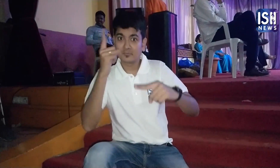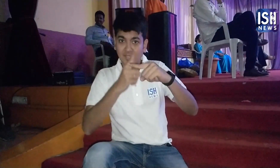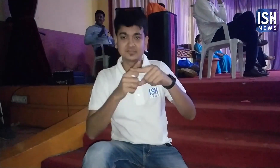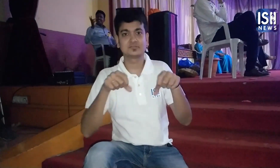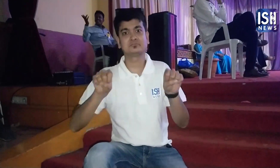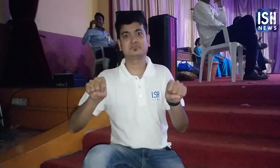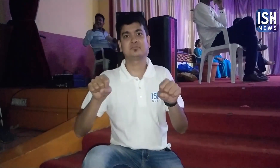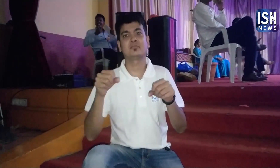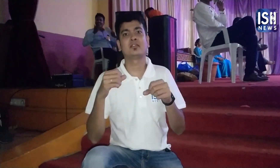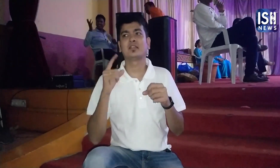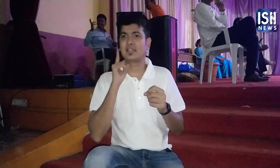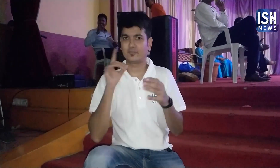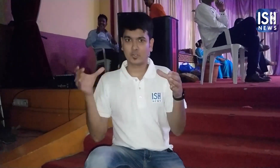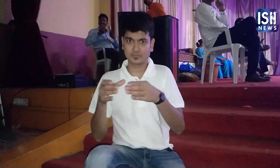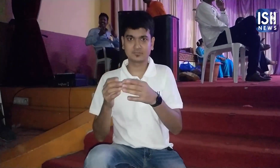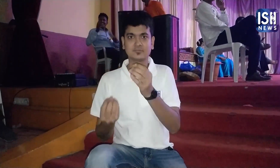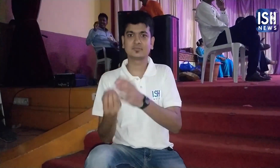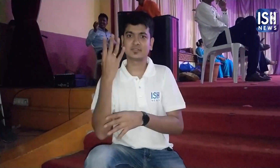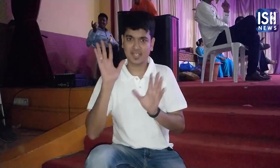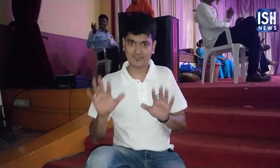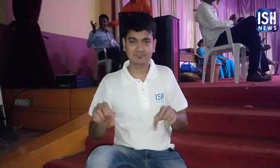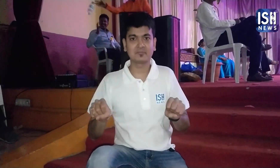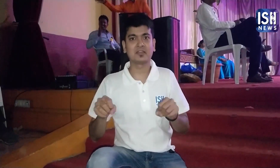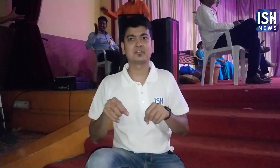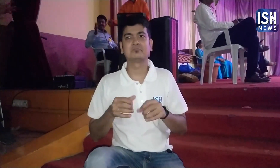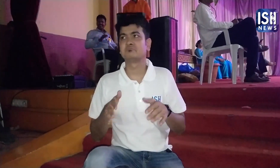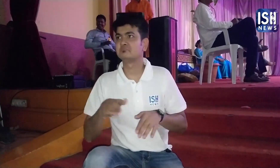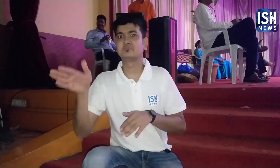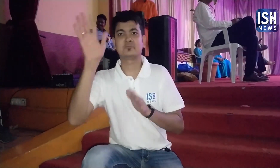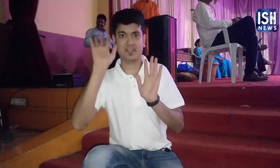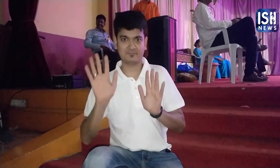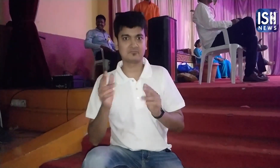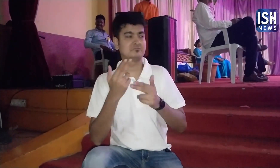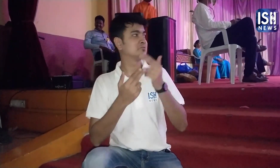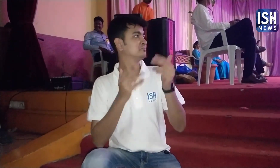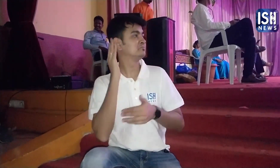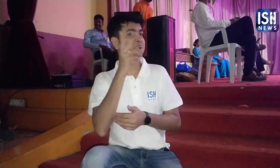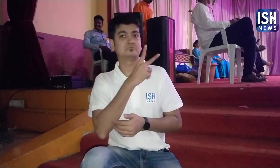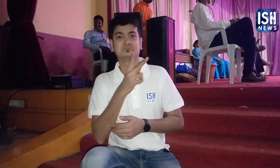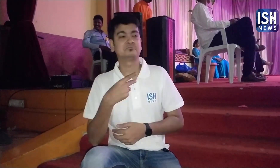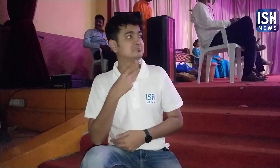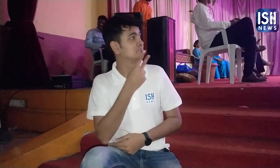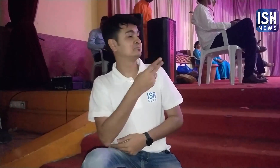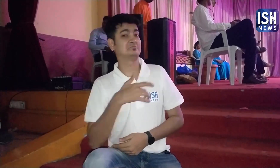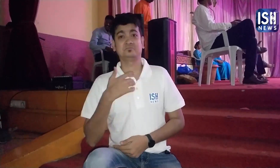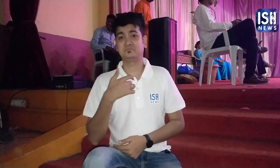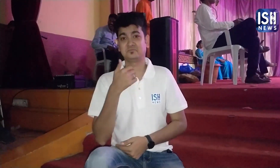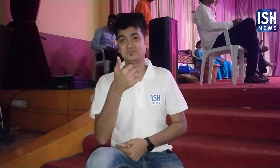Also he has his own Deaf Bikers Association that goes on various trips. His presentation is about this and I am very interested to watch.